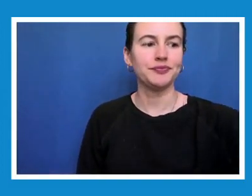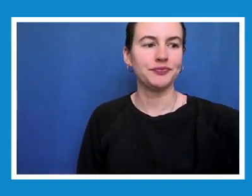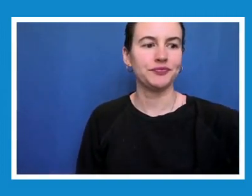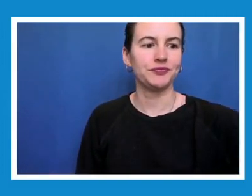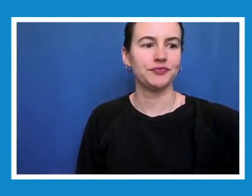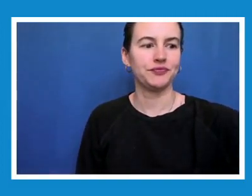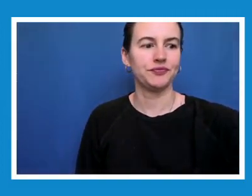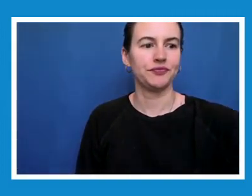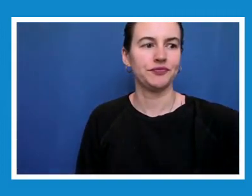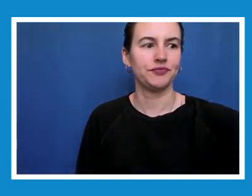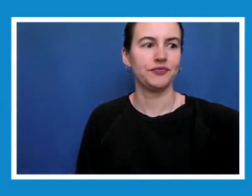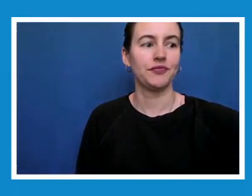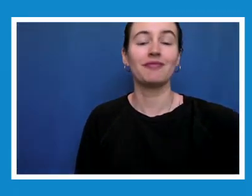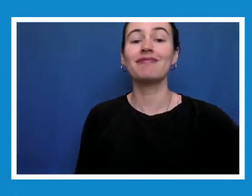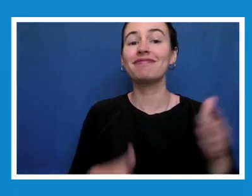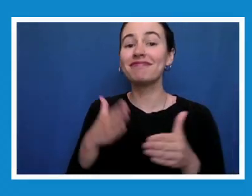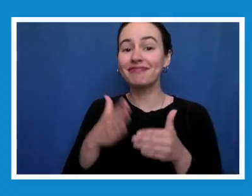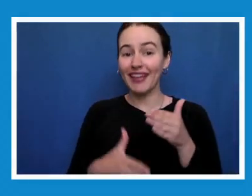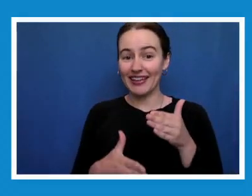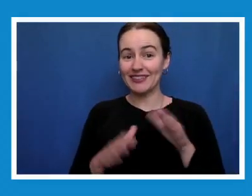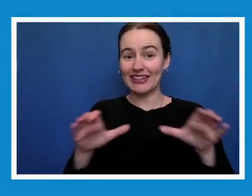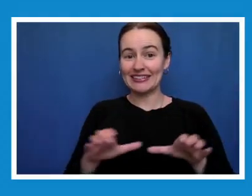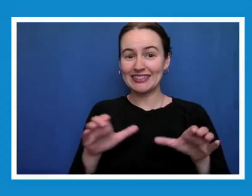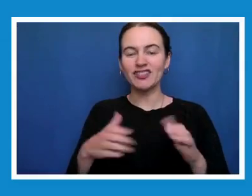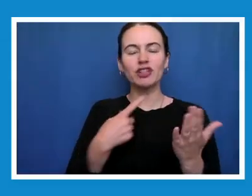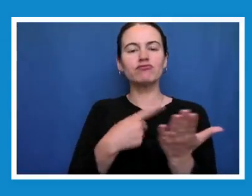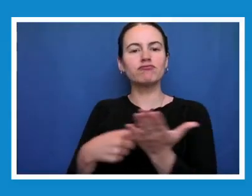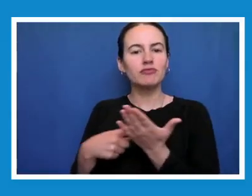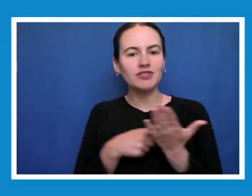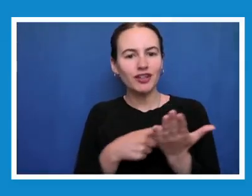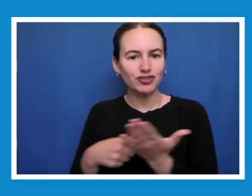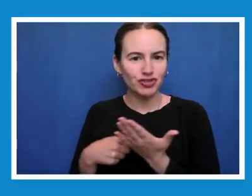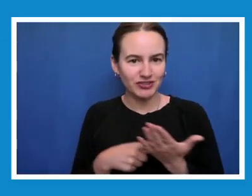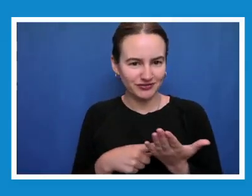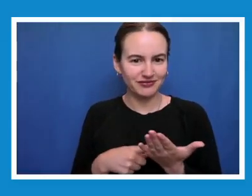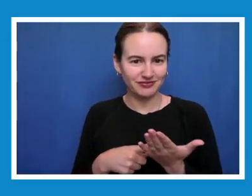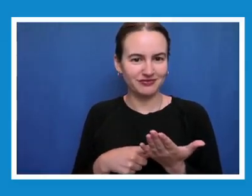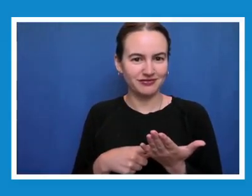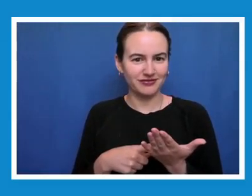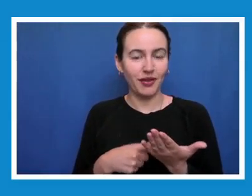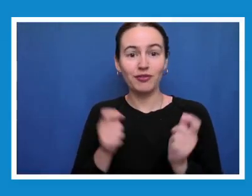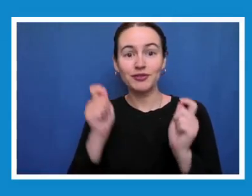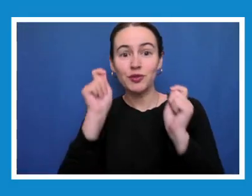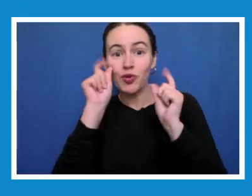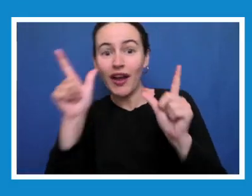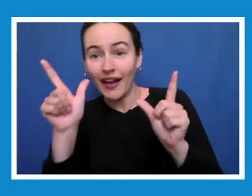exercises we have a discussion about those silences